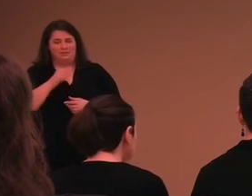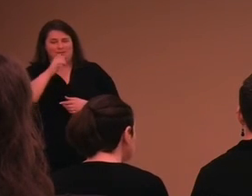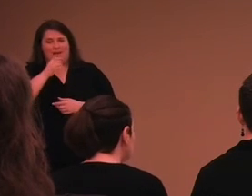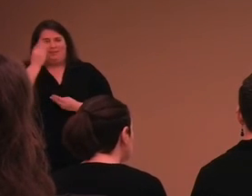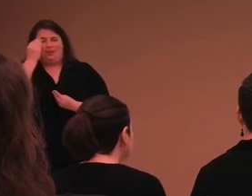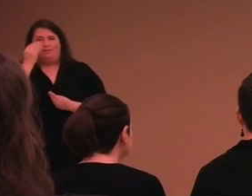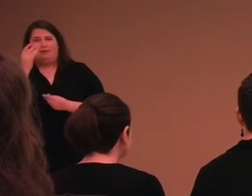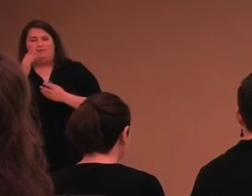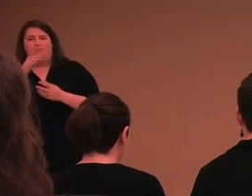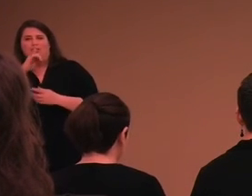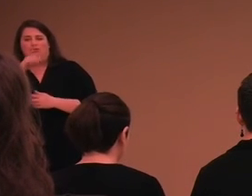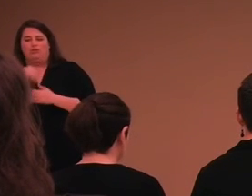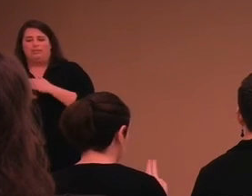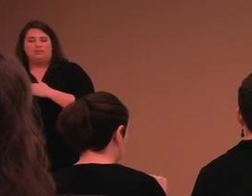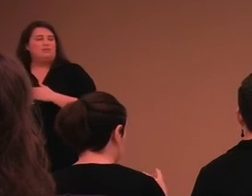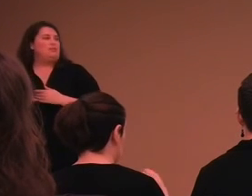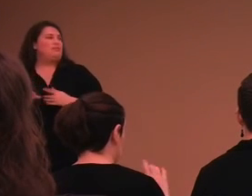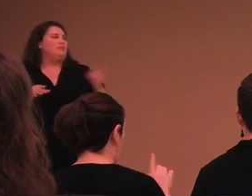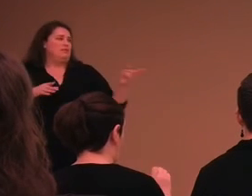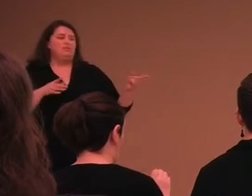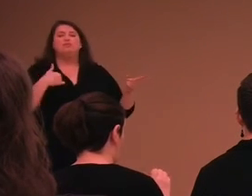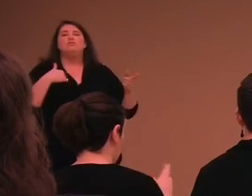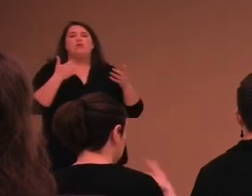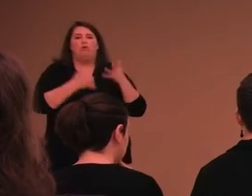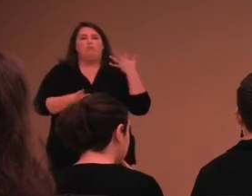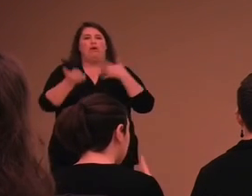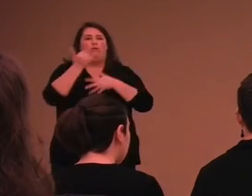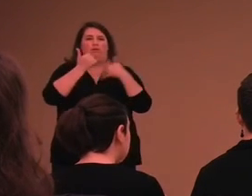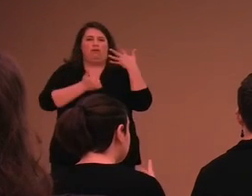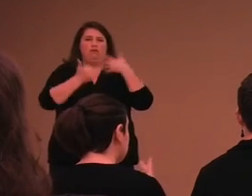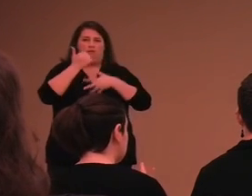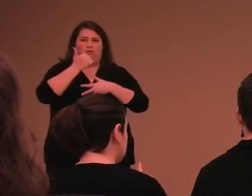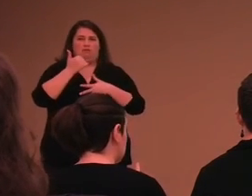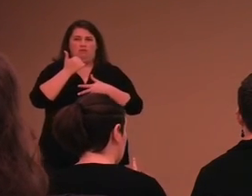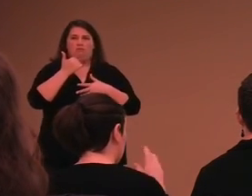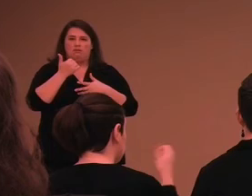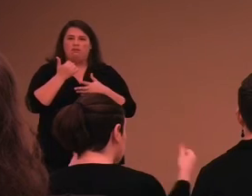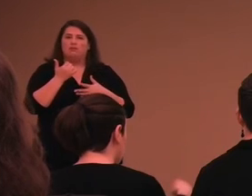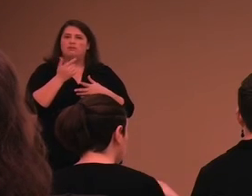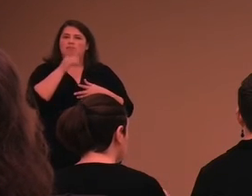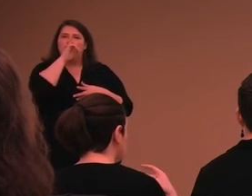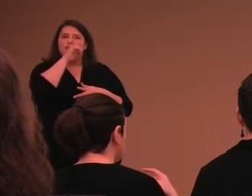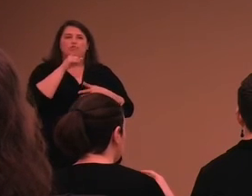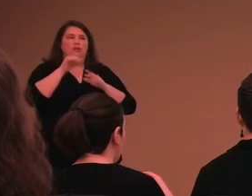Suggesting is figuring out what the priority is for an internet post immediately to have that wide outreach with your